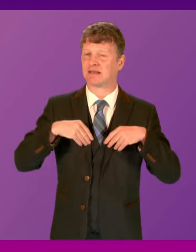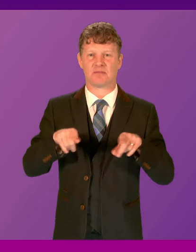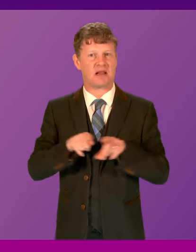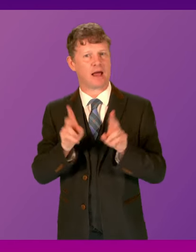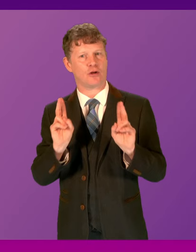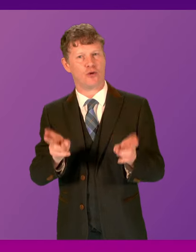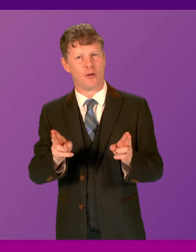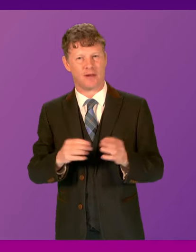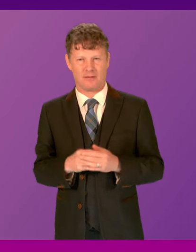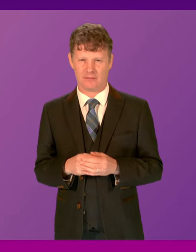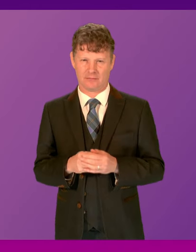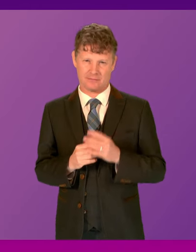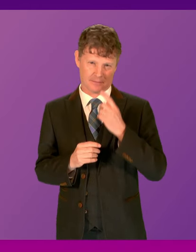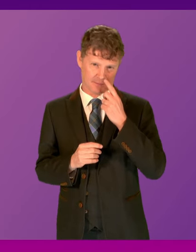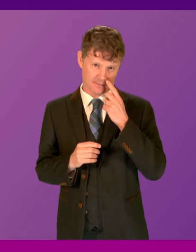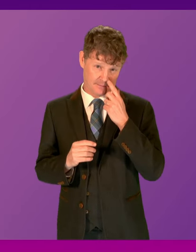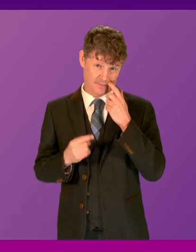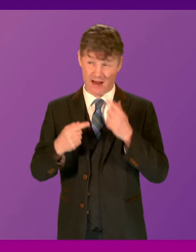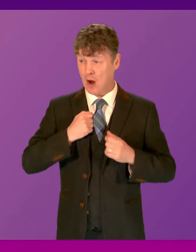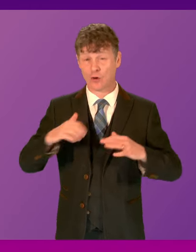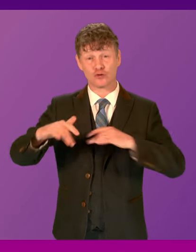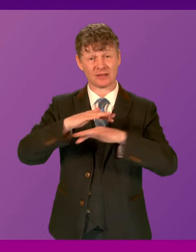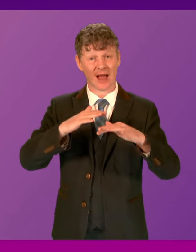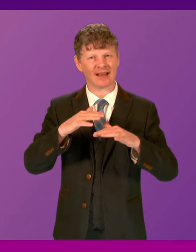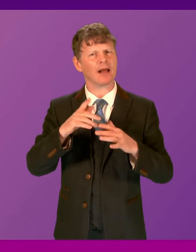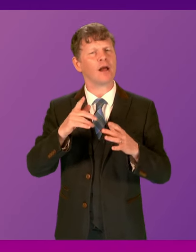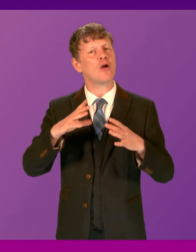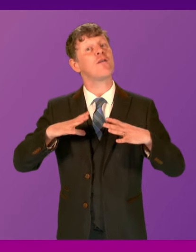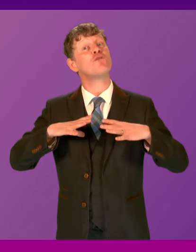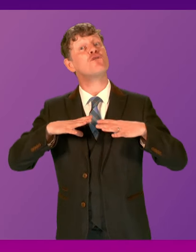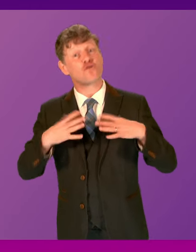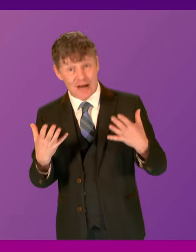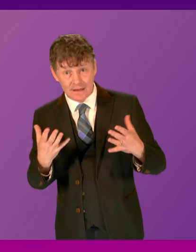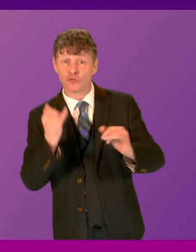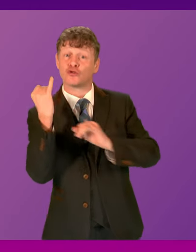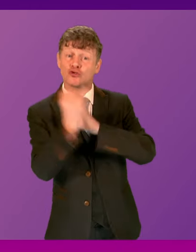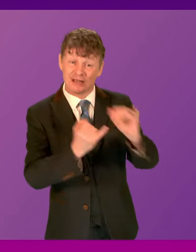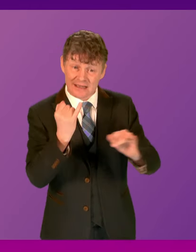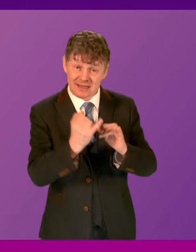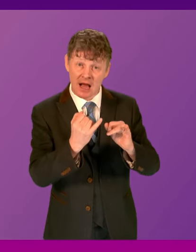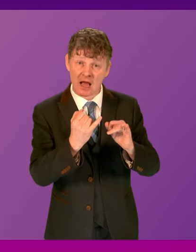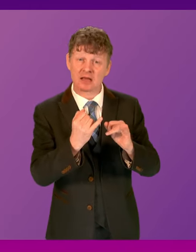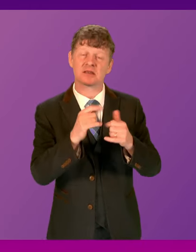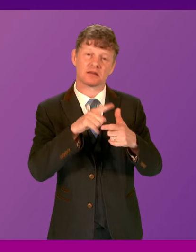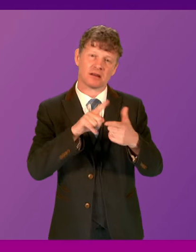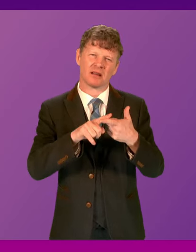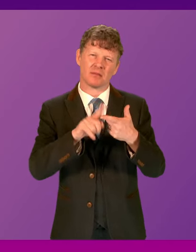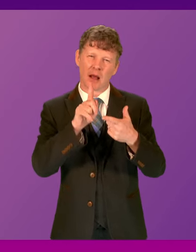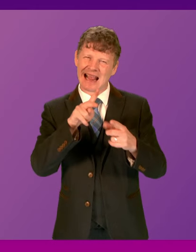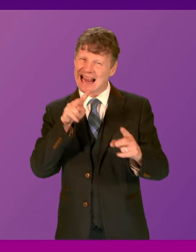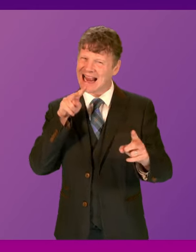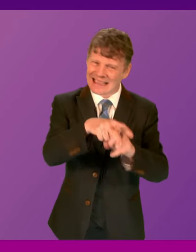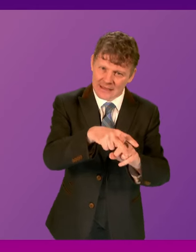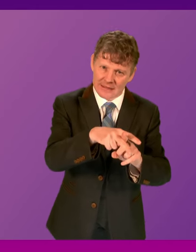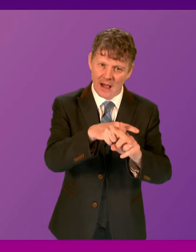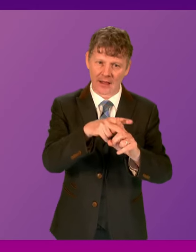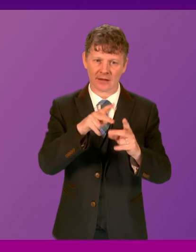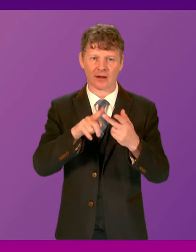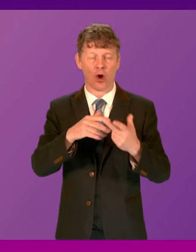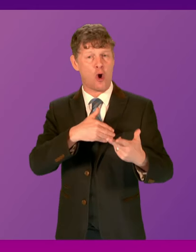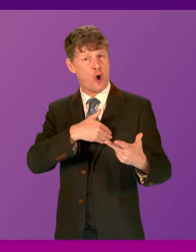In any society, the freedom to criticise, to insult and to offend exists and should be